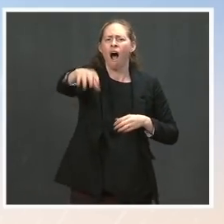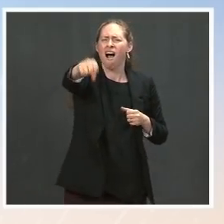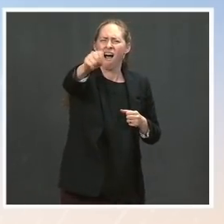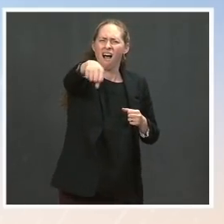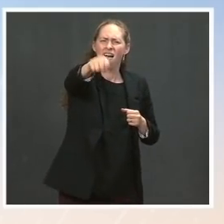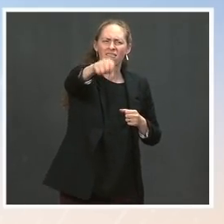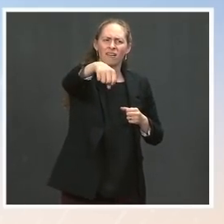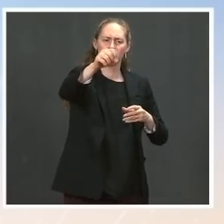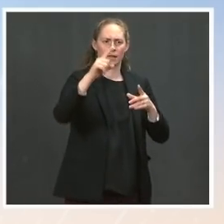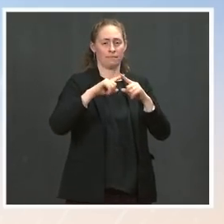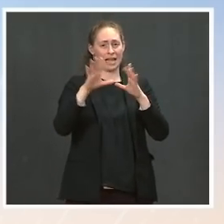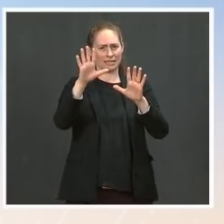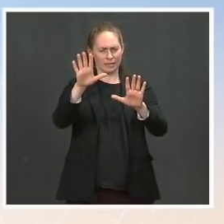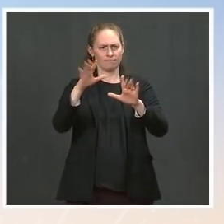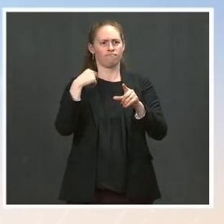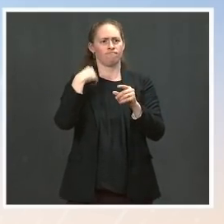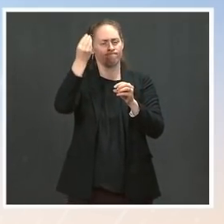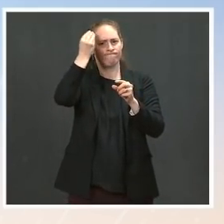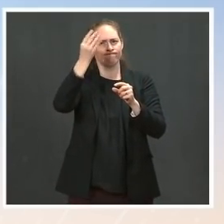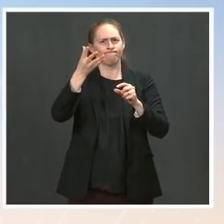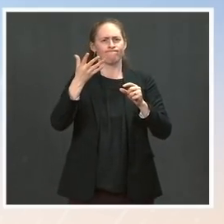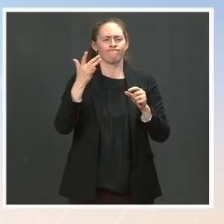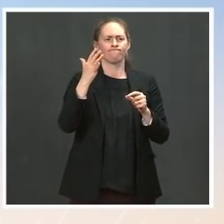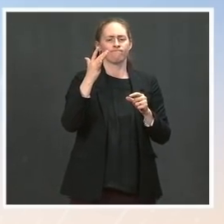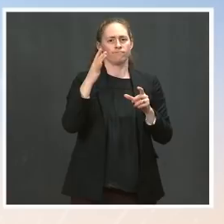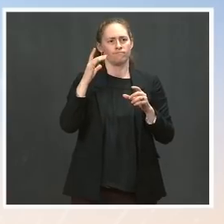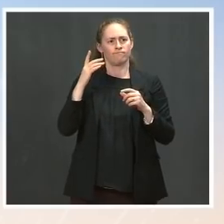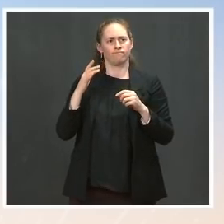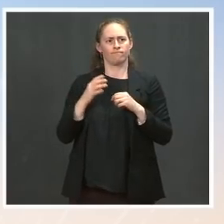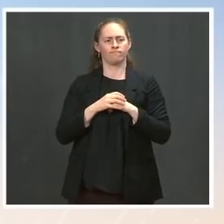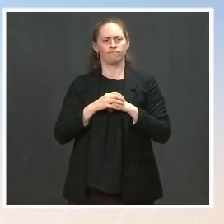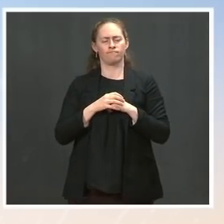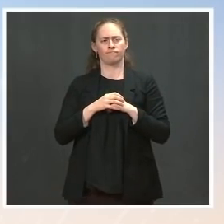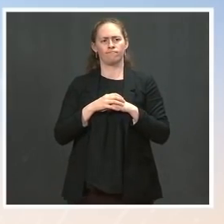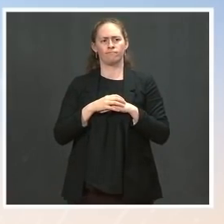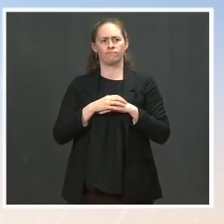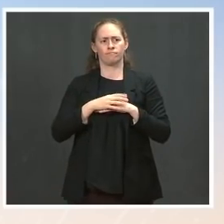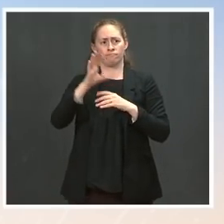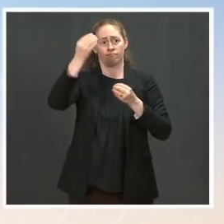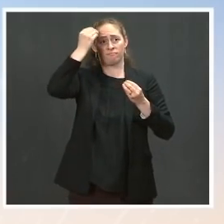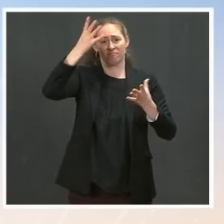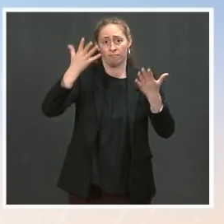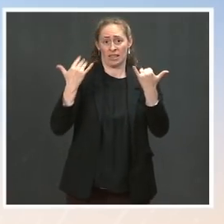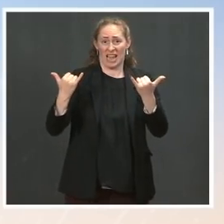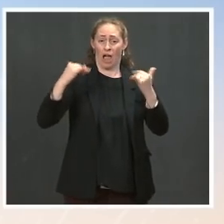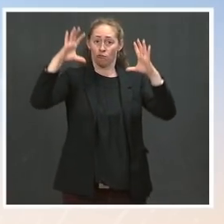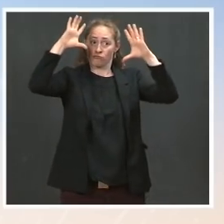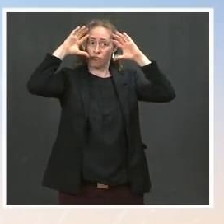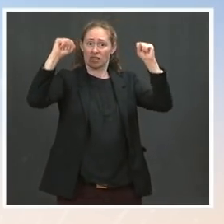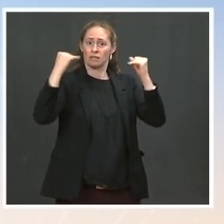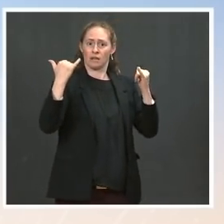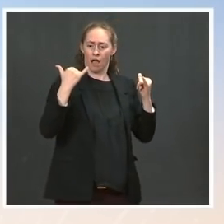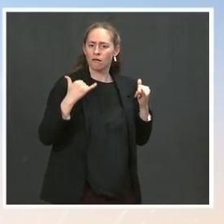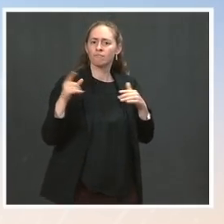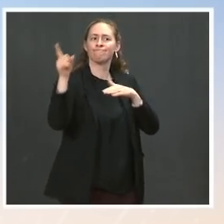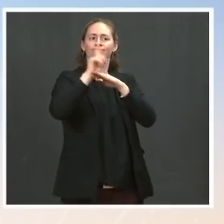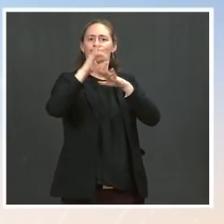was addressing racial equity, ensuring that we are putting in place long-overdue reforms.